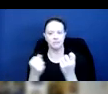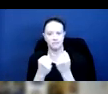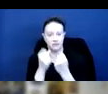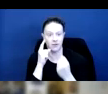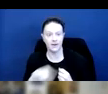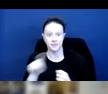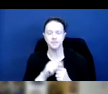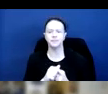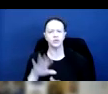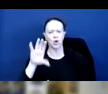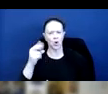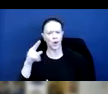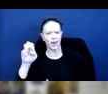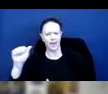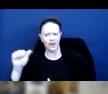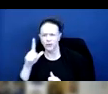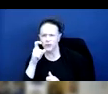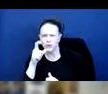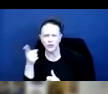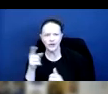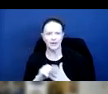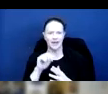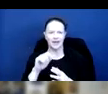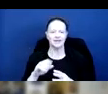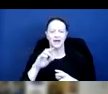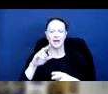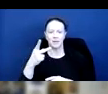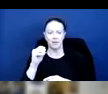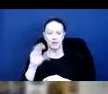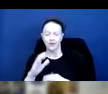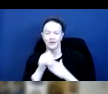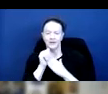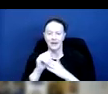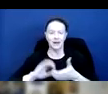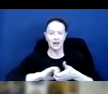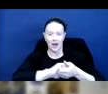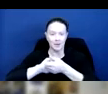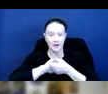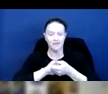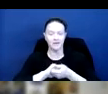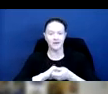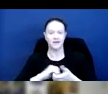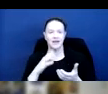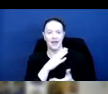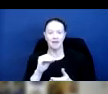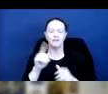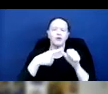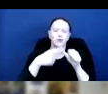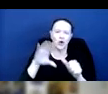Well, OHEA is people of color led collaborative, actually first one. OHEA stands for Oregon Health Equity Alliance,